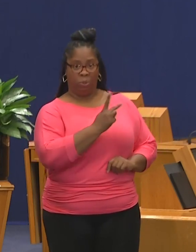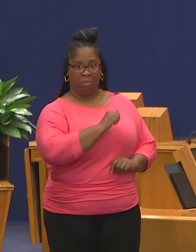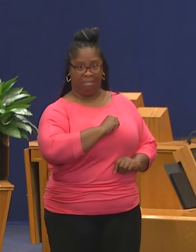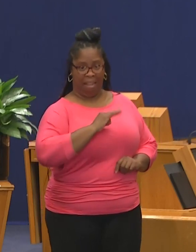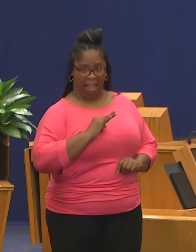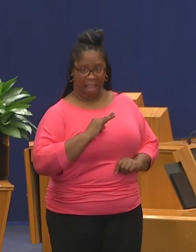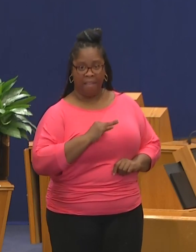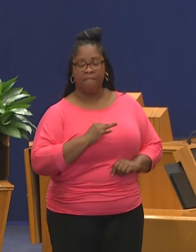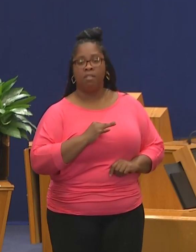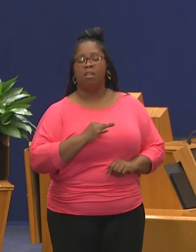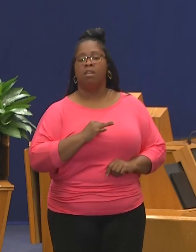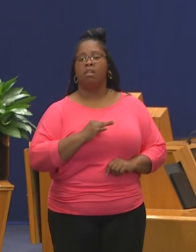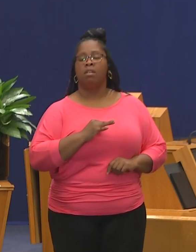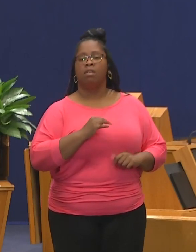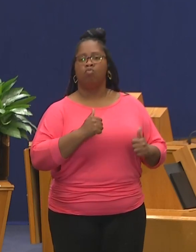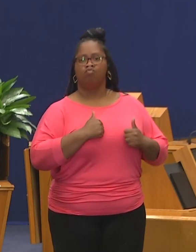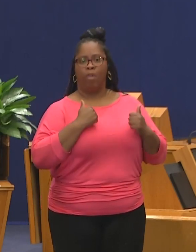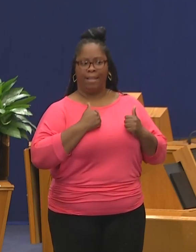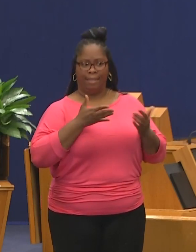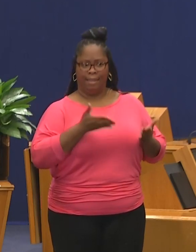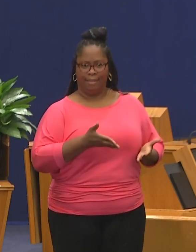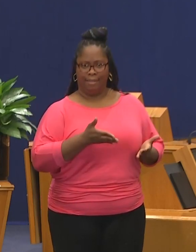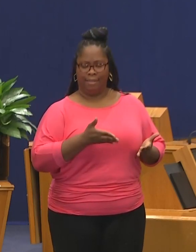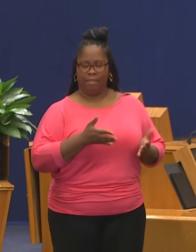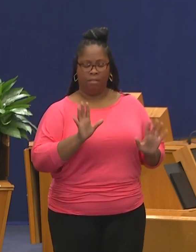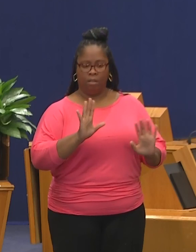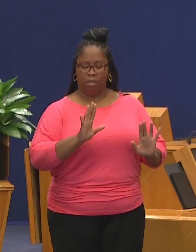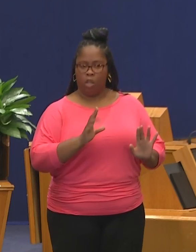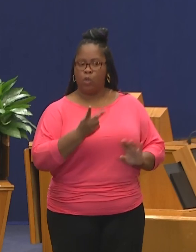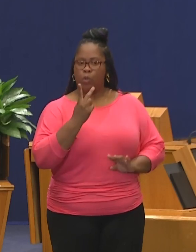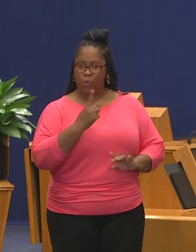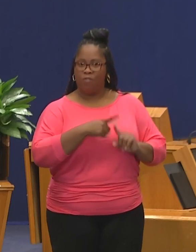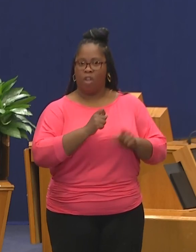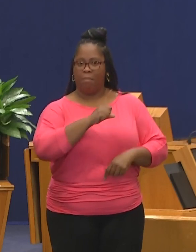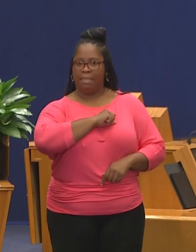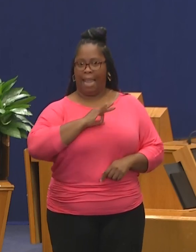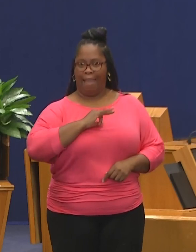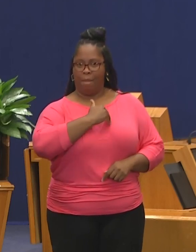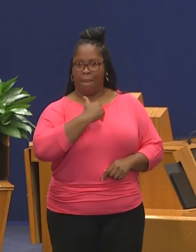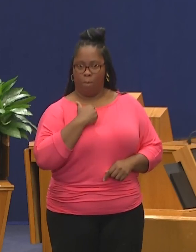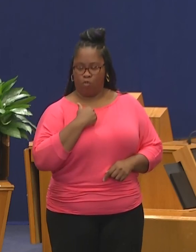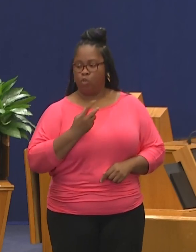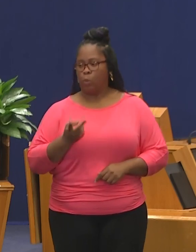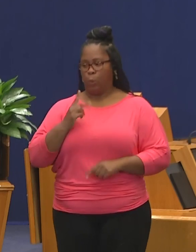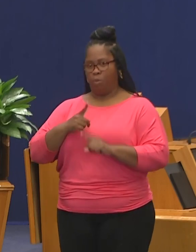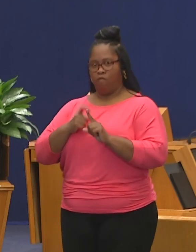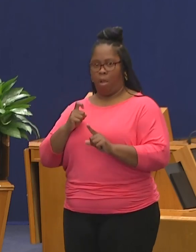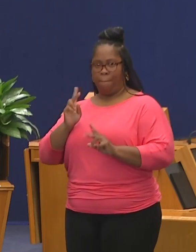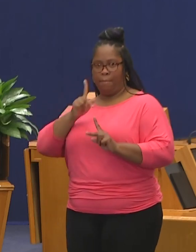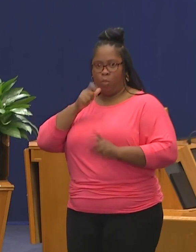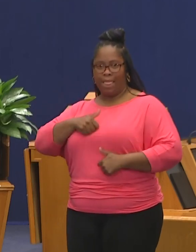CONFIRMED CASES. TWO WERE AMONG STAFF